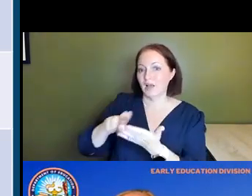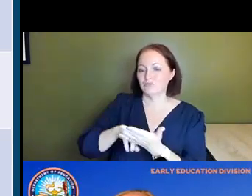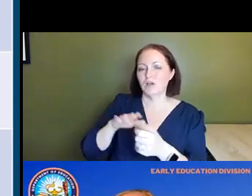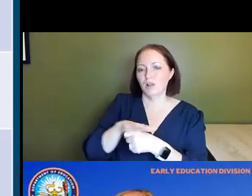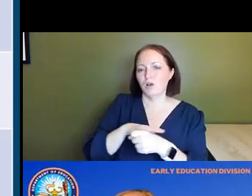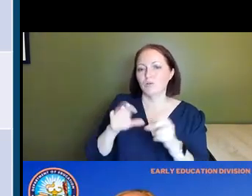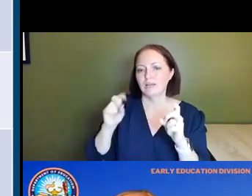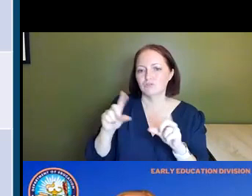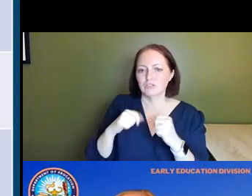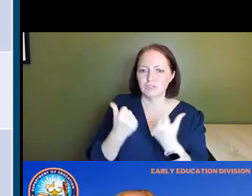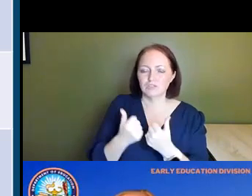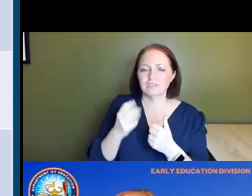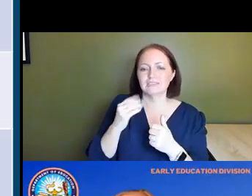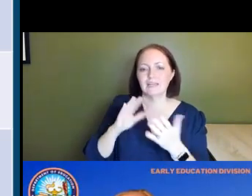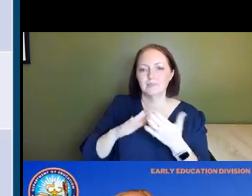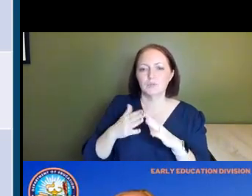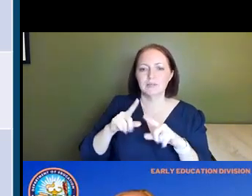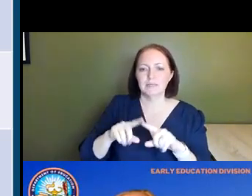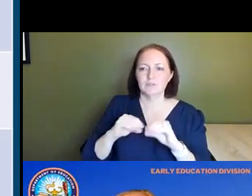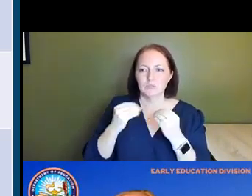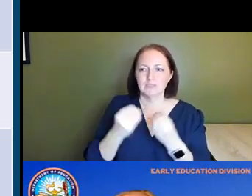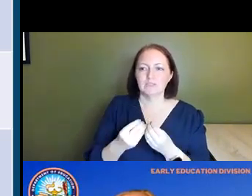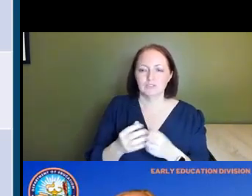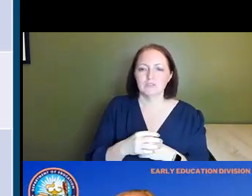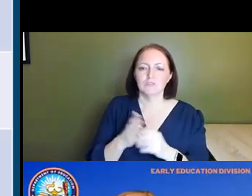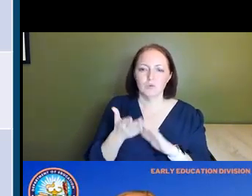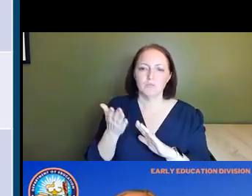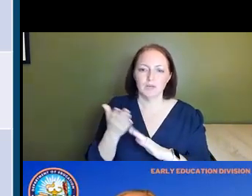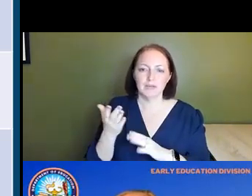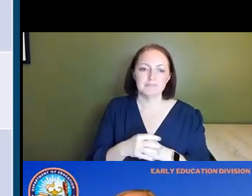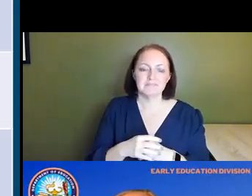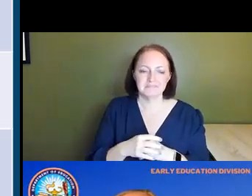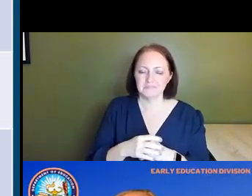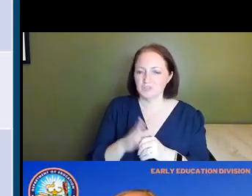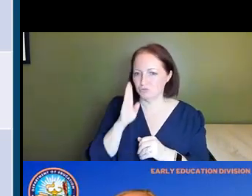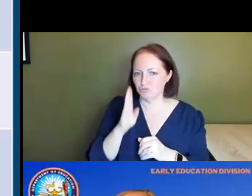agencies and community-based organizations to operate. So it's a direct contract and